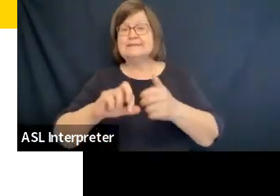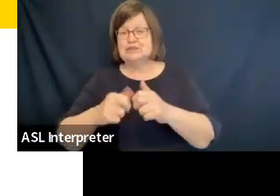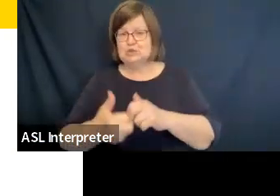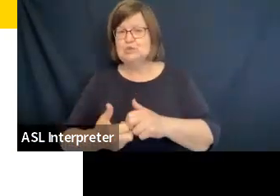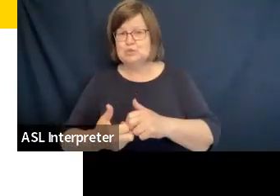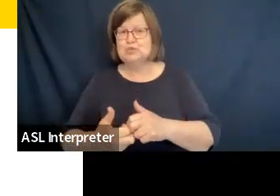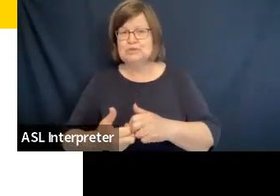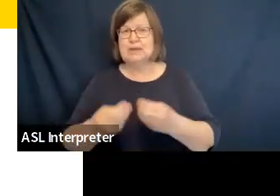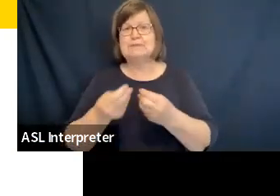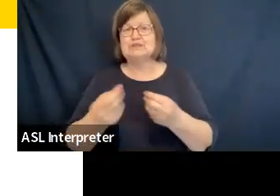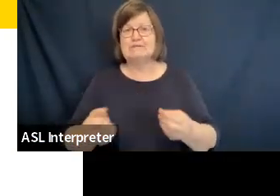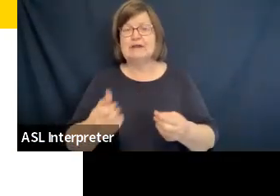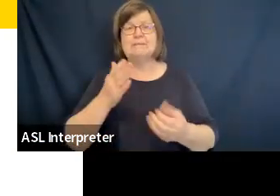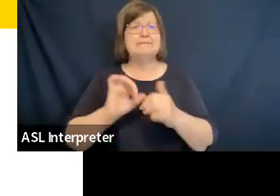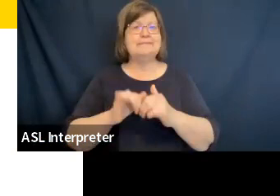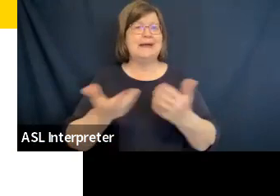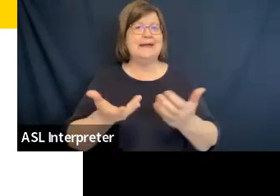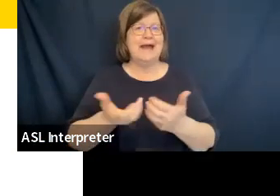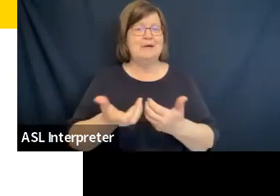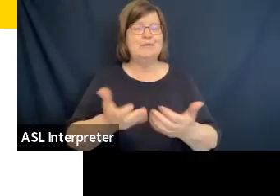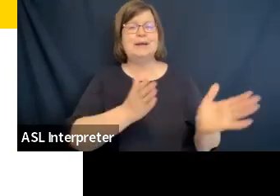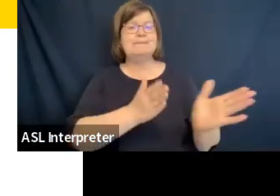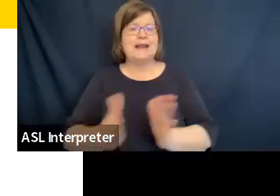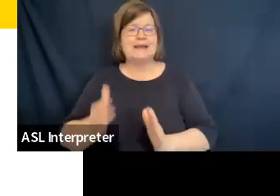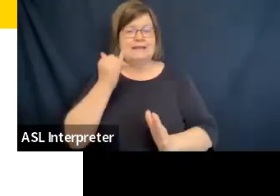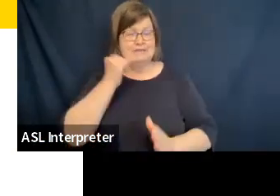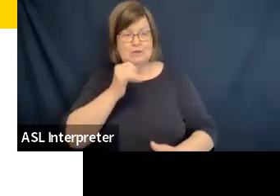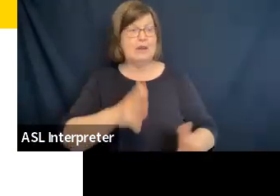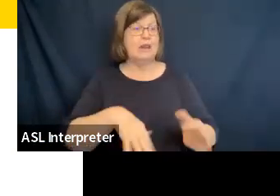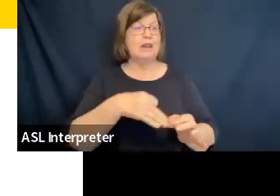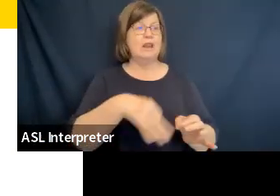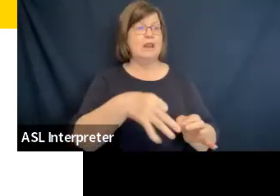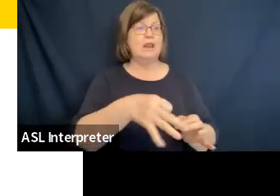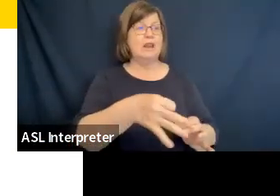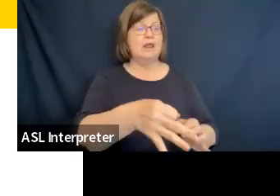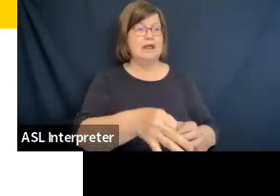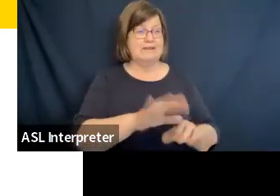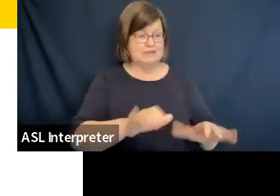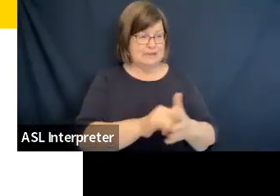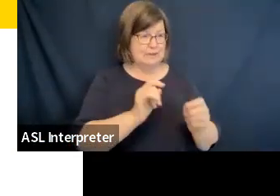solved by planning. So if you don't leave it to be something that you have to do at the moment,